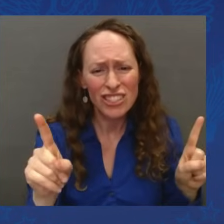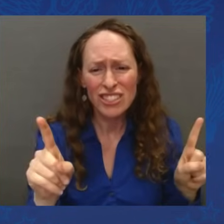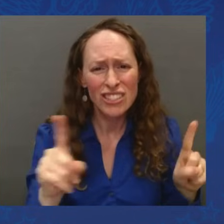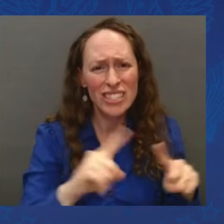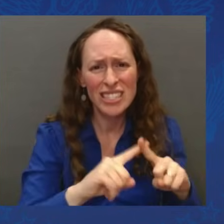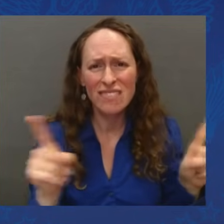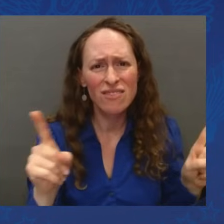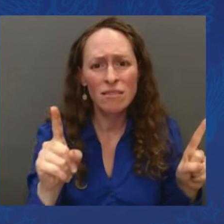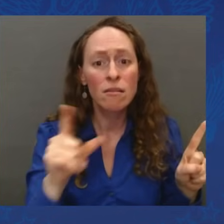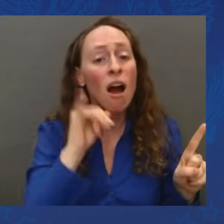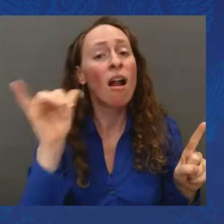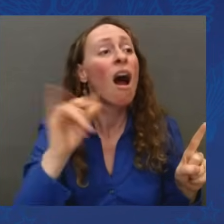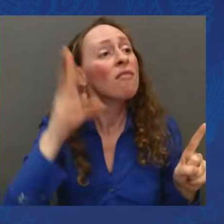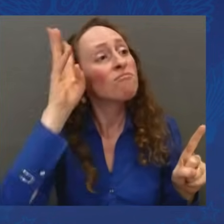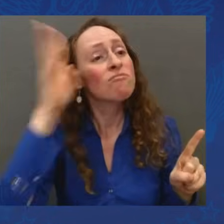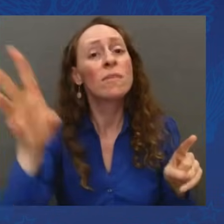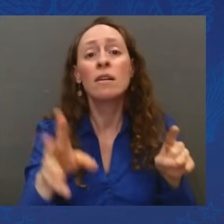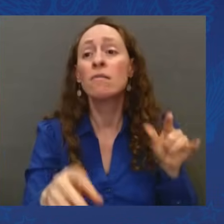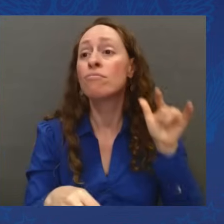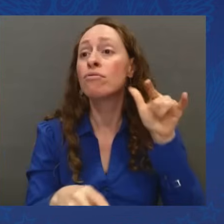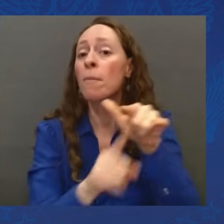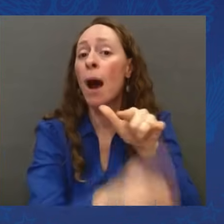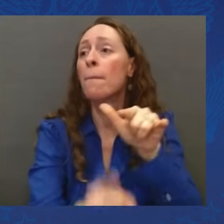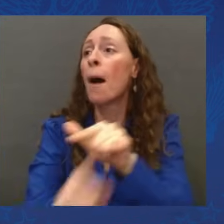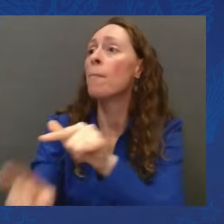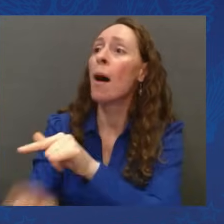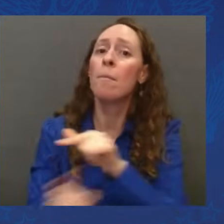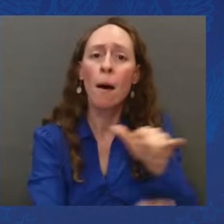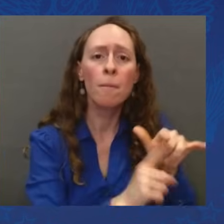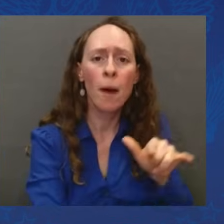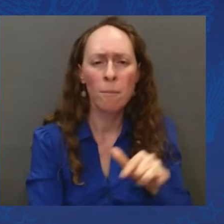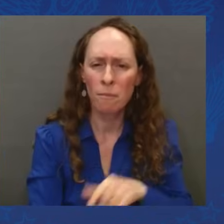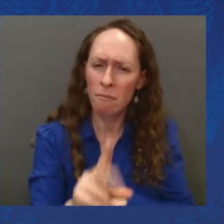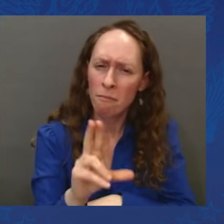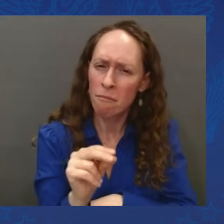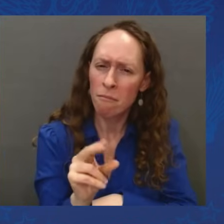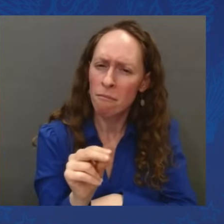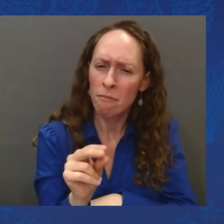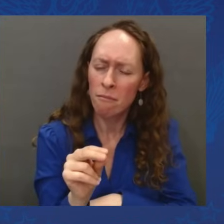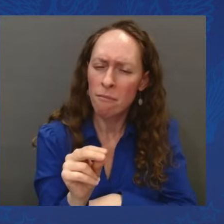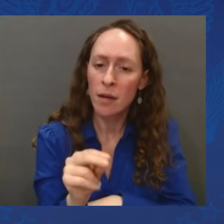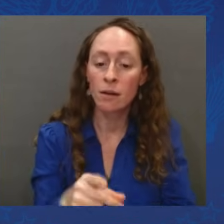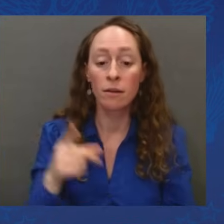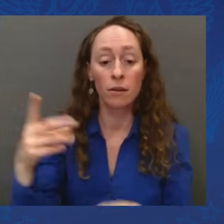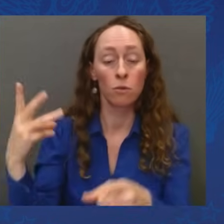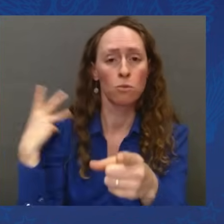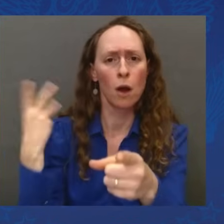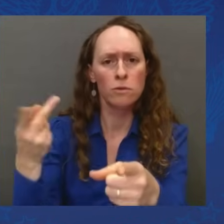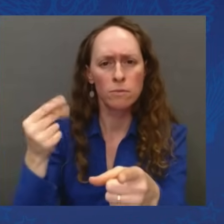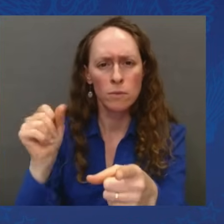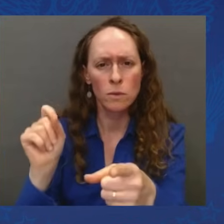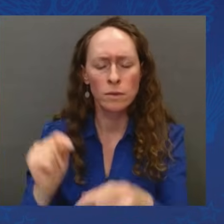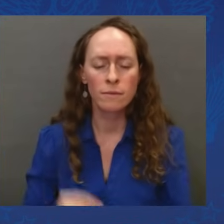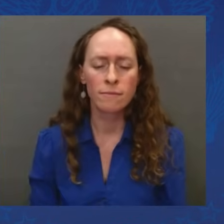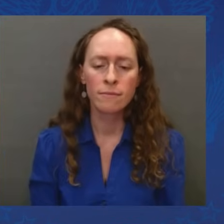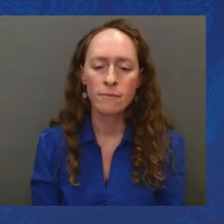Washington Post. I think that's right. The Press: Thank you, Mr. President. The President: Oh, there you are.